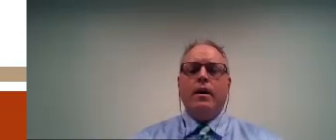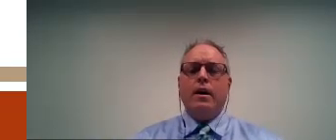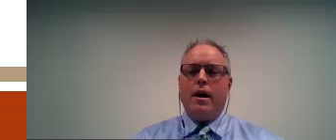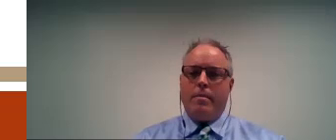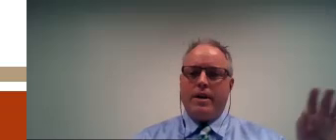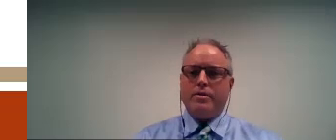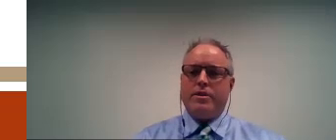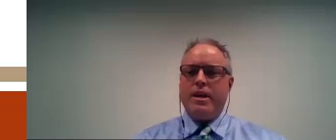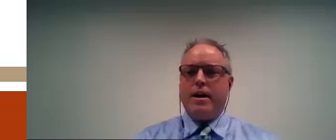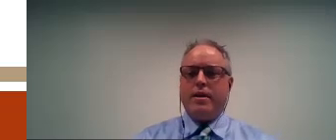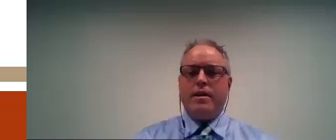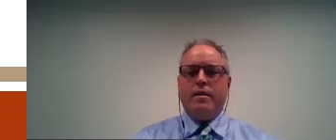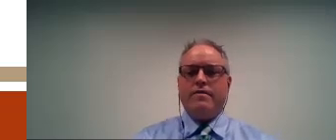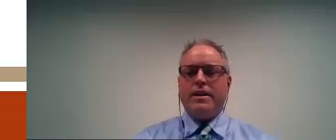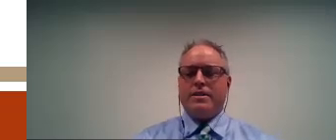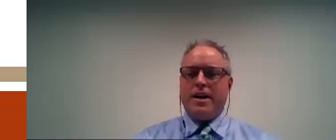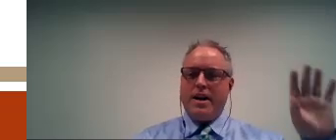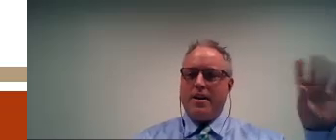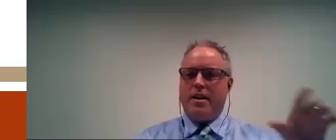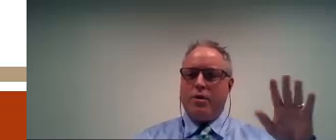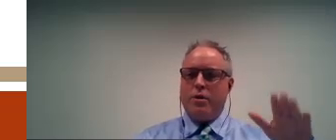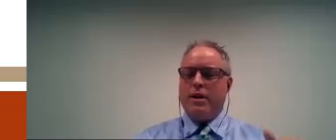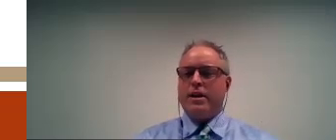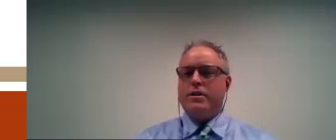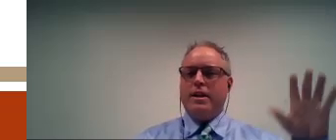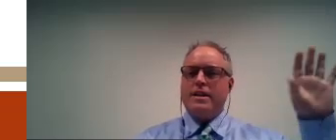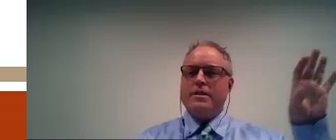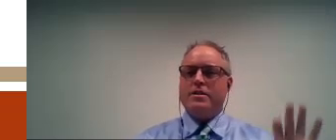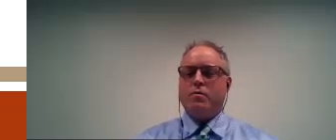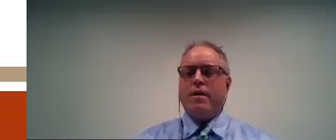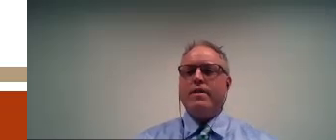As you'll see on the left-hand side when you click into the lessons and where